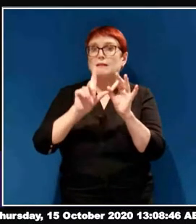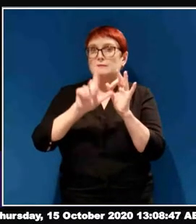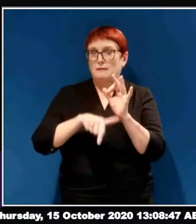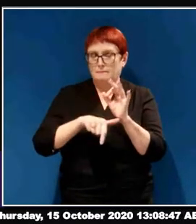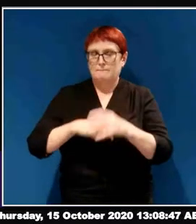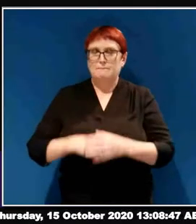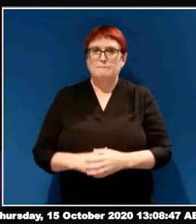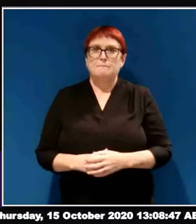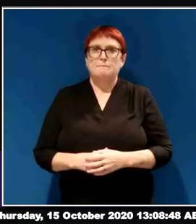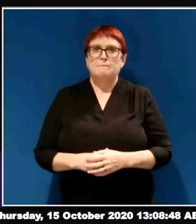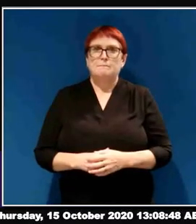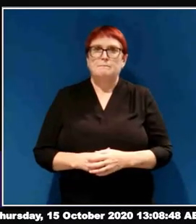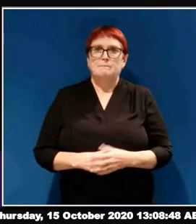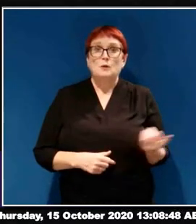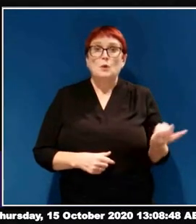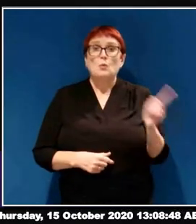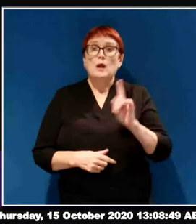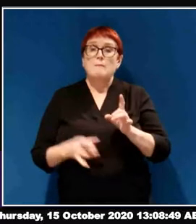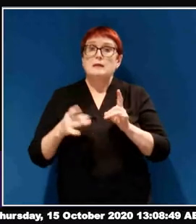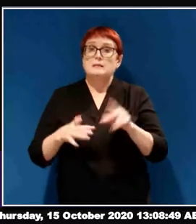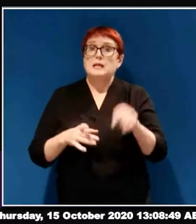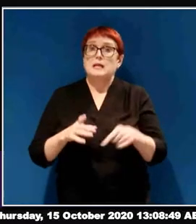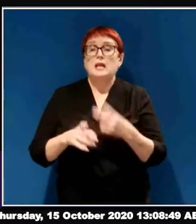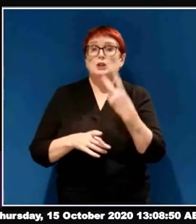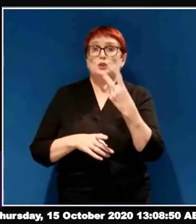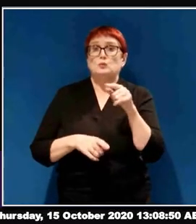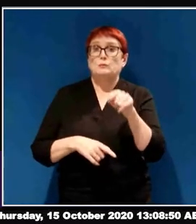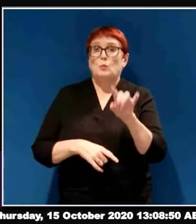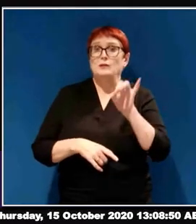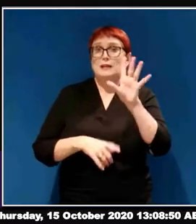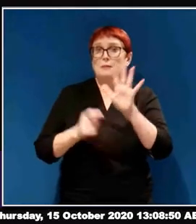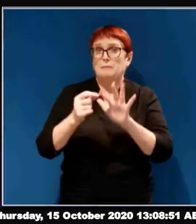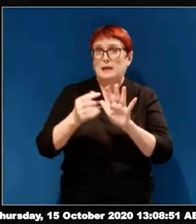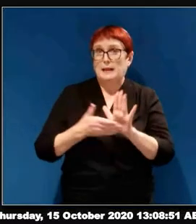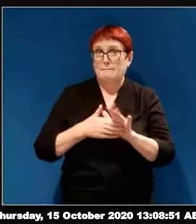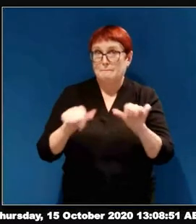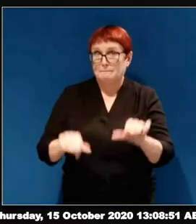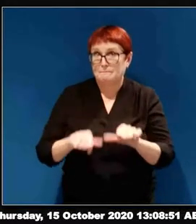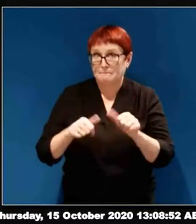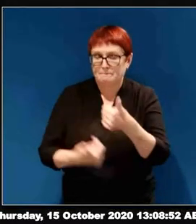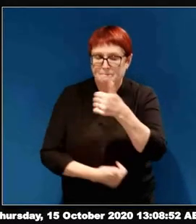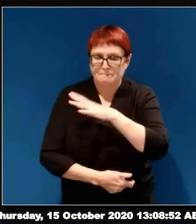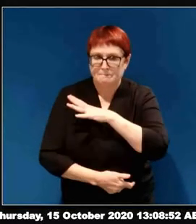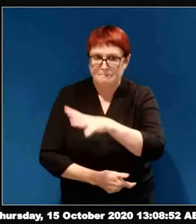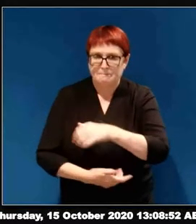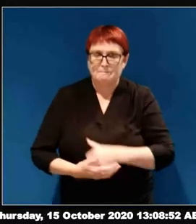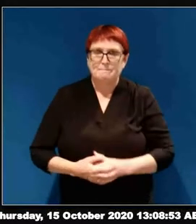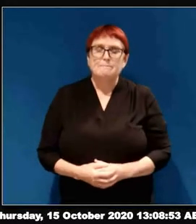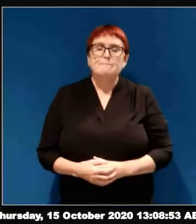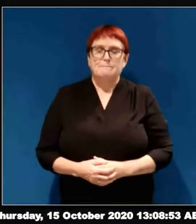Is that convenient, Dr Mellifont? Yes, it is, Chair, thank you. Thank you.